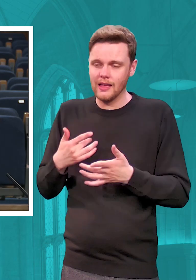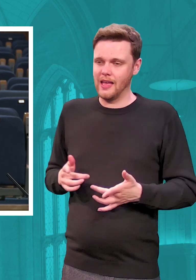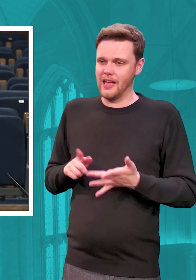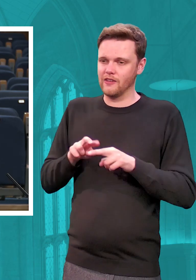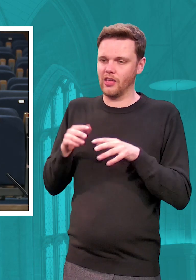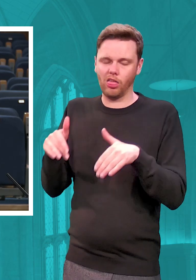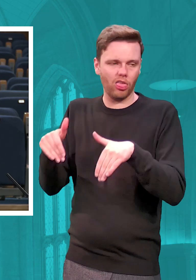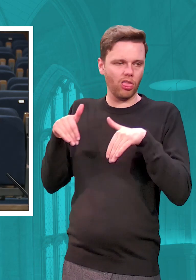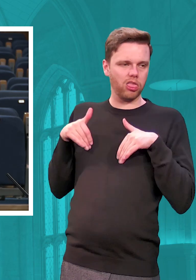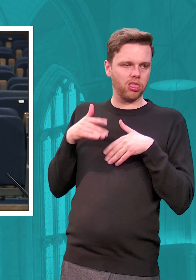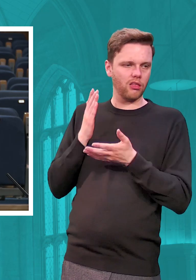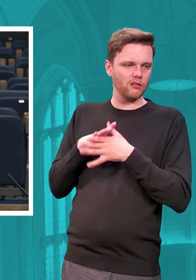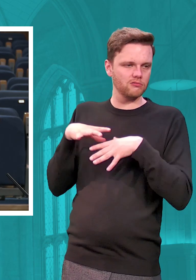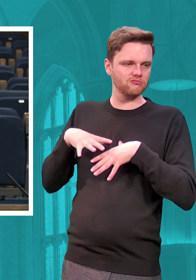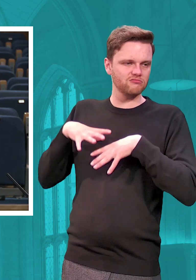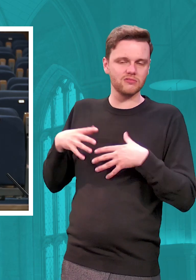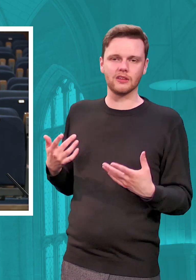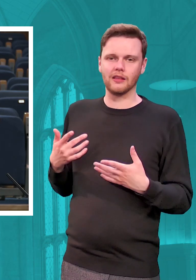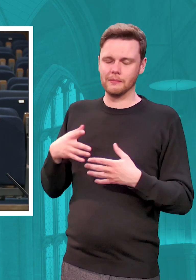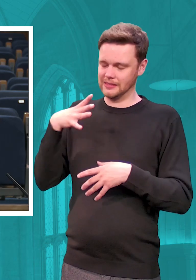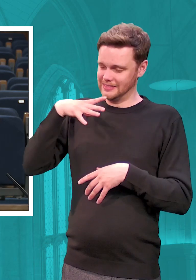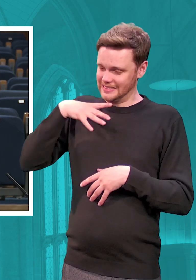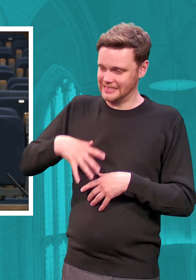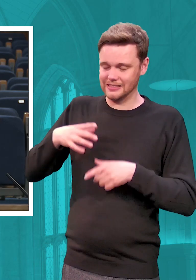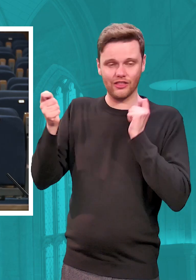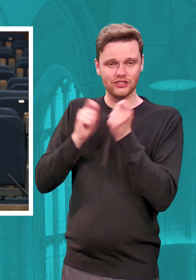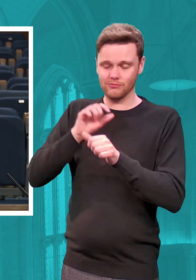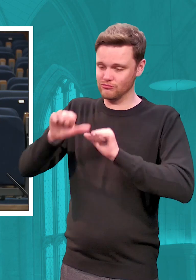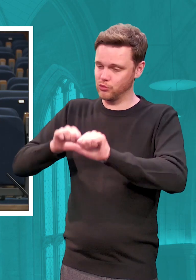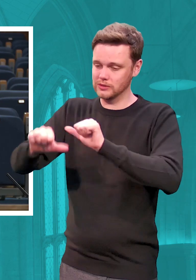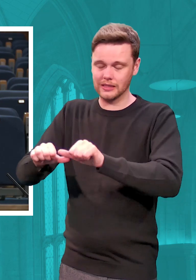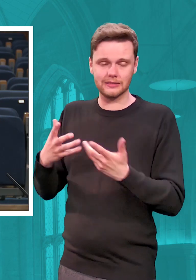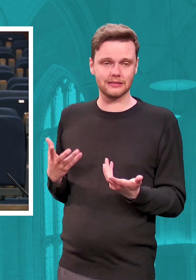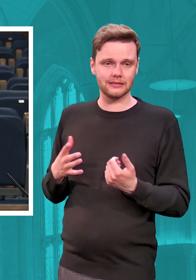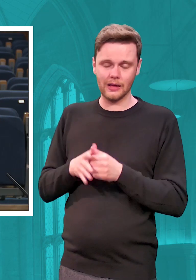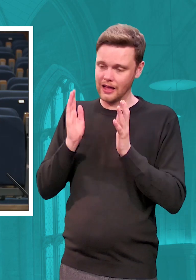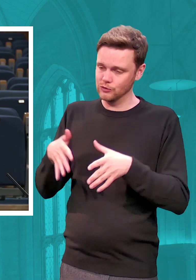in the absolutely necessary change process that lies ahead. That is where leadership